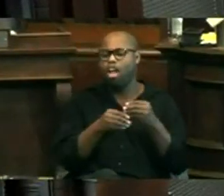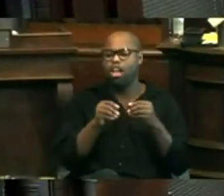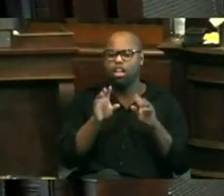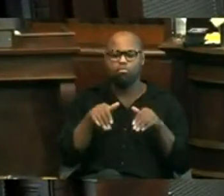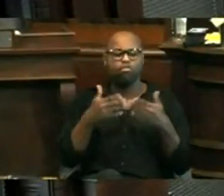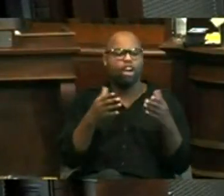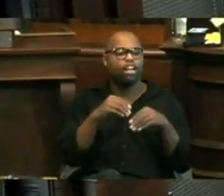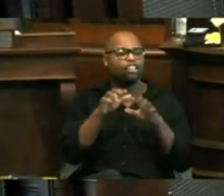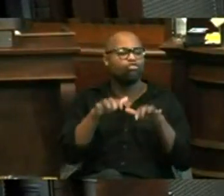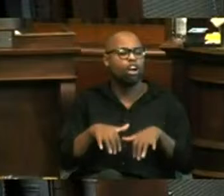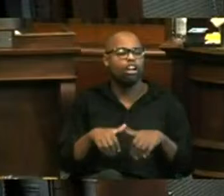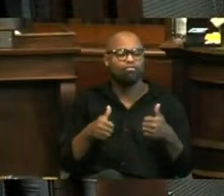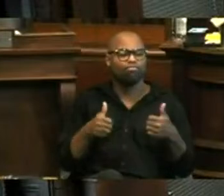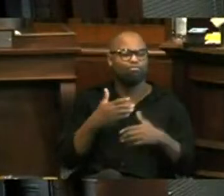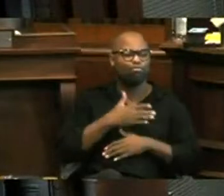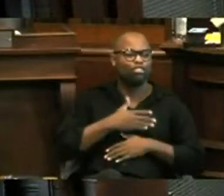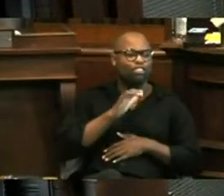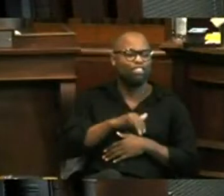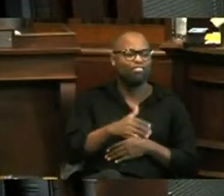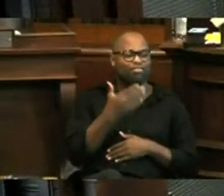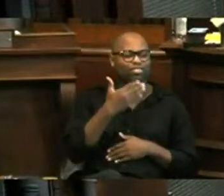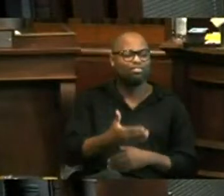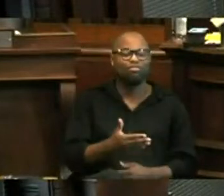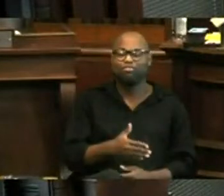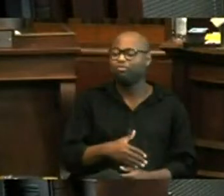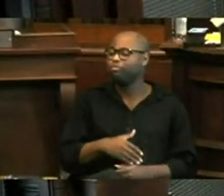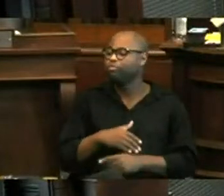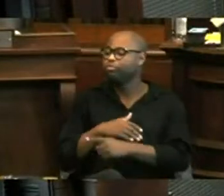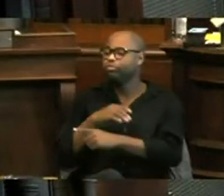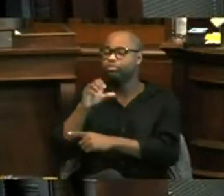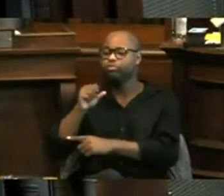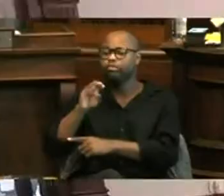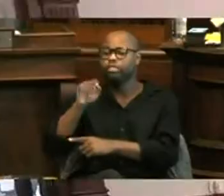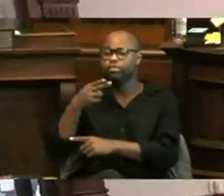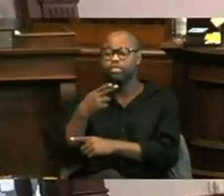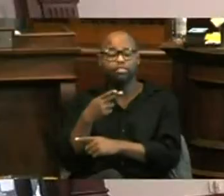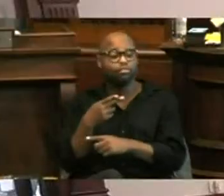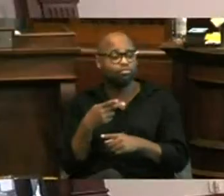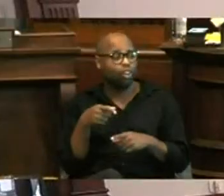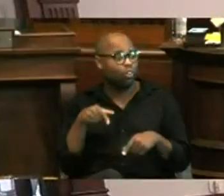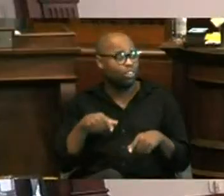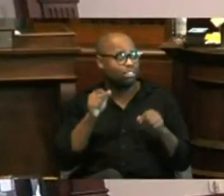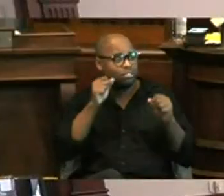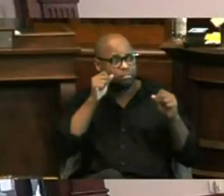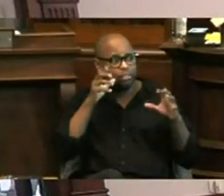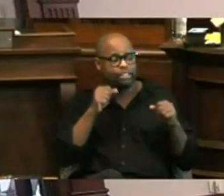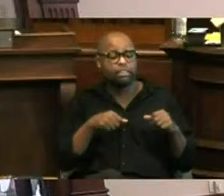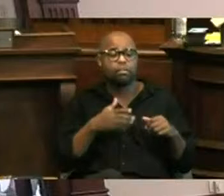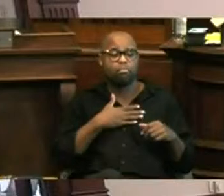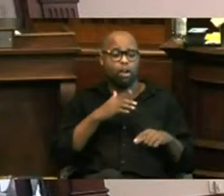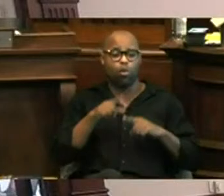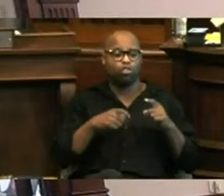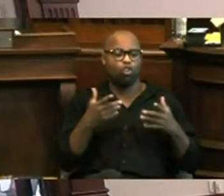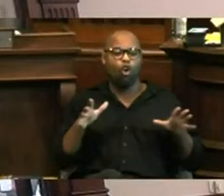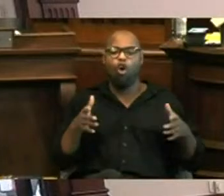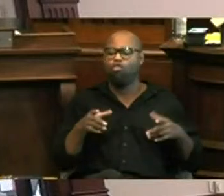on that. And if there's anything else that we left out, we'll provide that in writing. I appreciate it. Thank you.